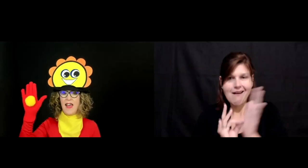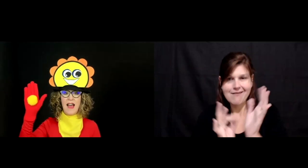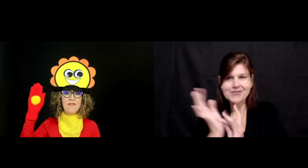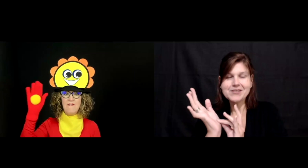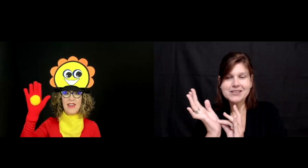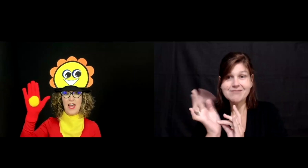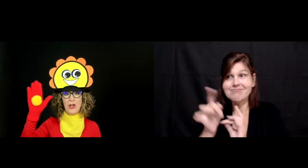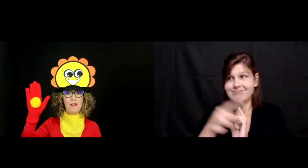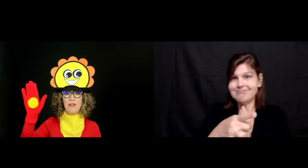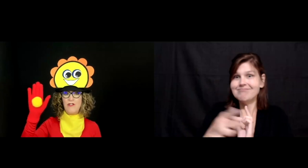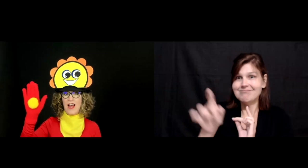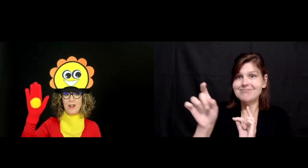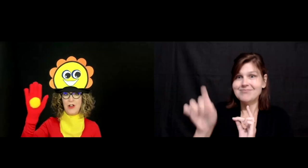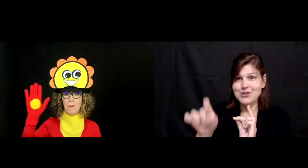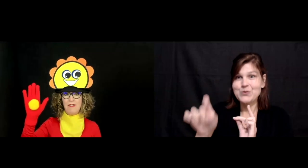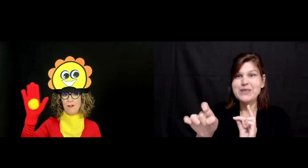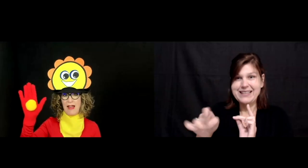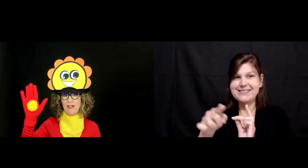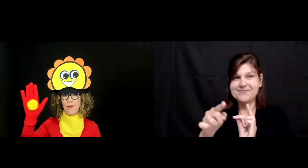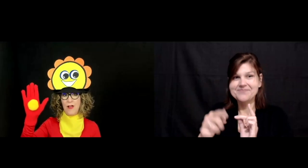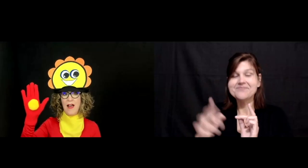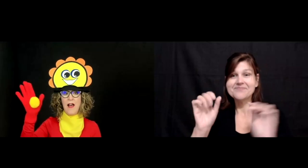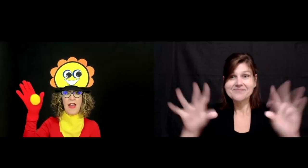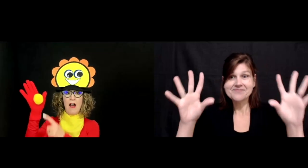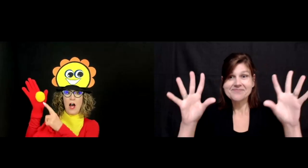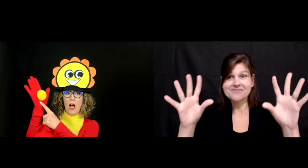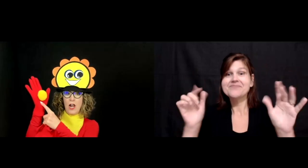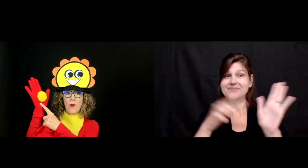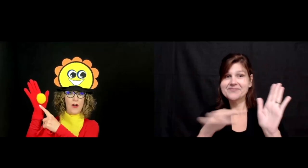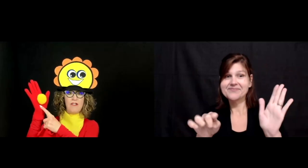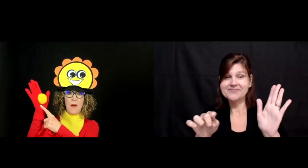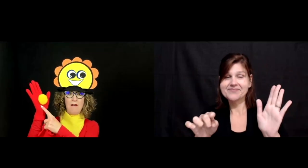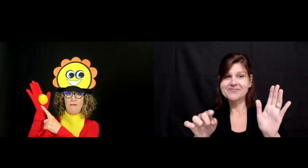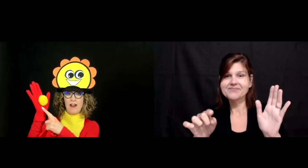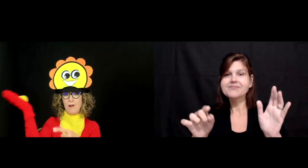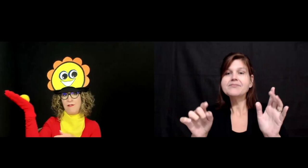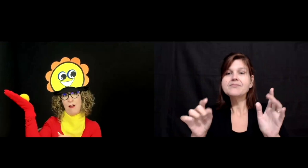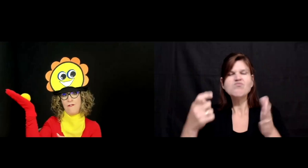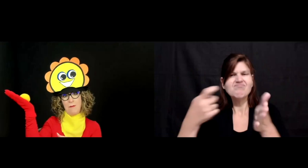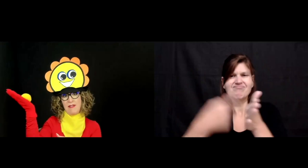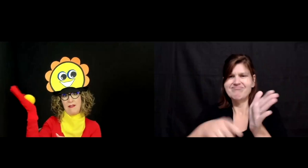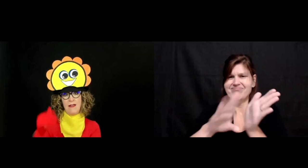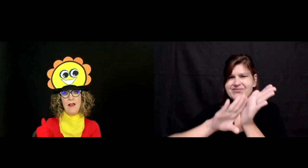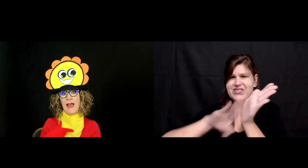I've never yet used 'em with a child and not been successful. They are a low-cost pair of red gloves off Amazon.